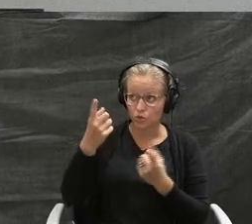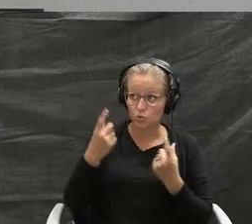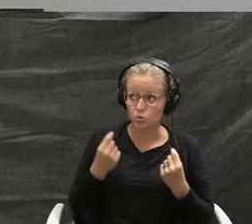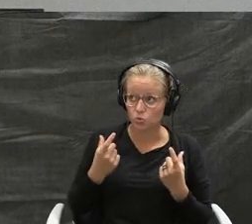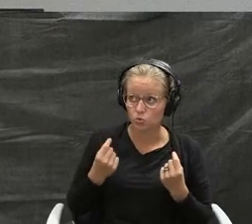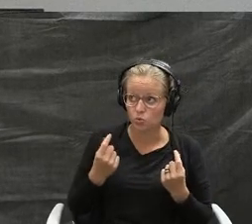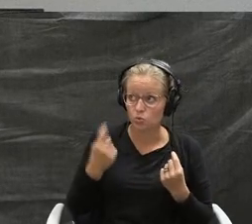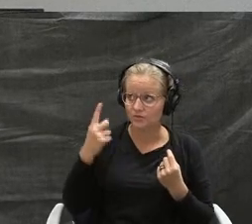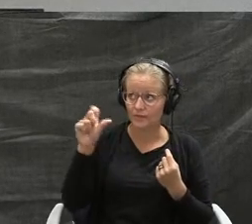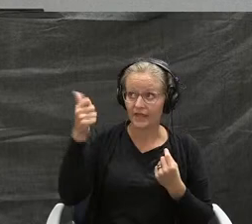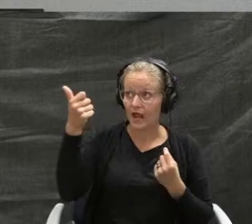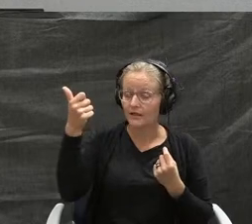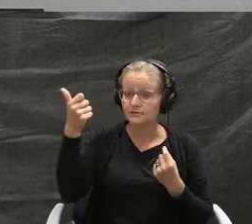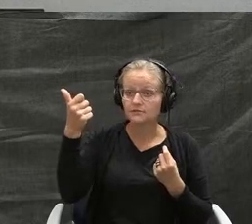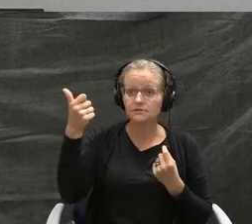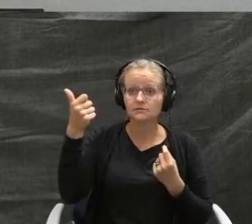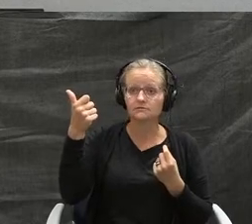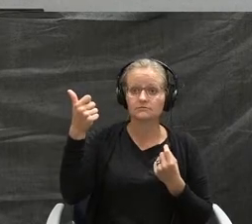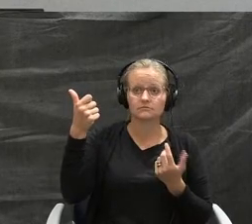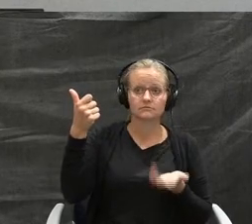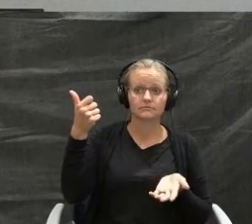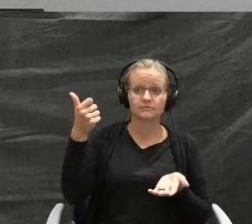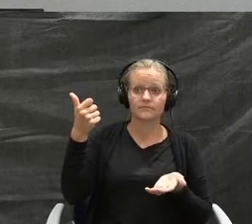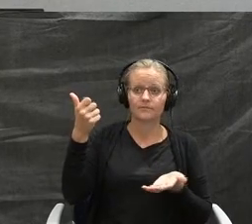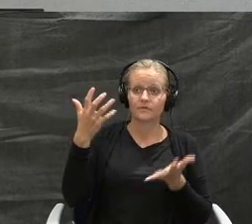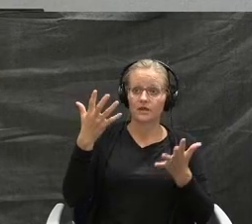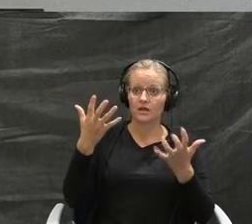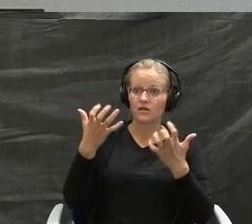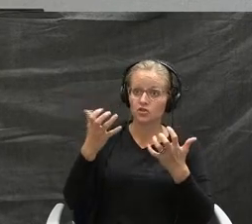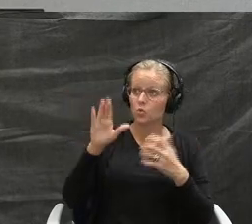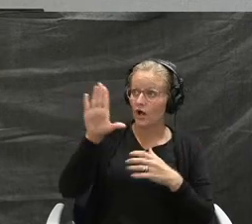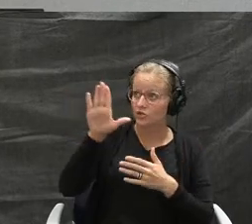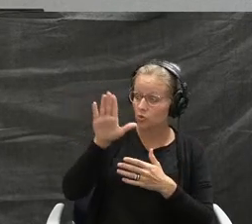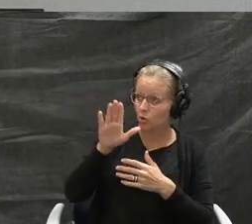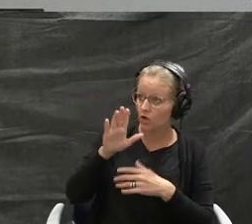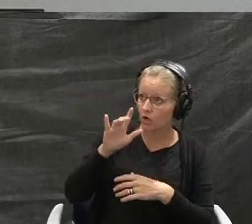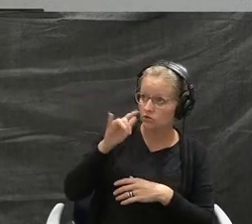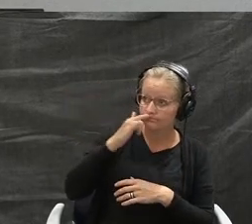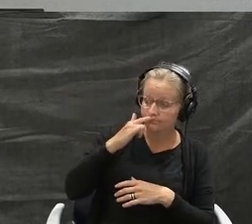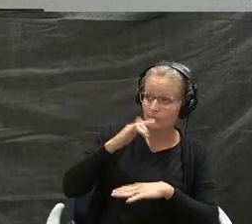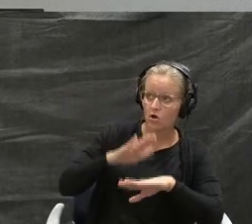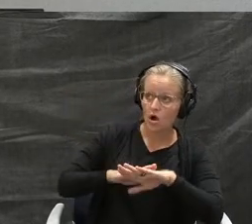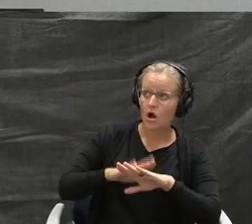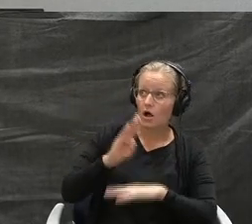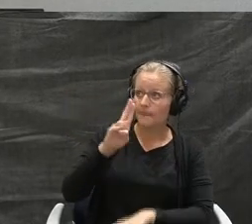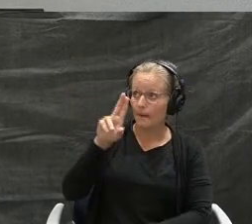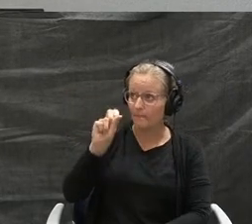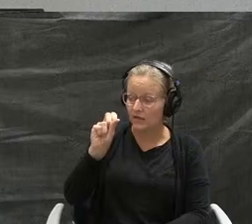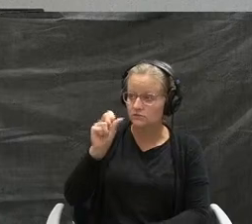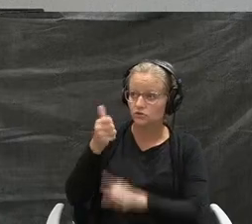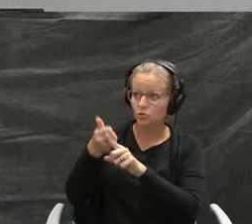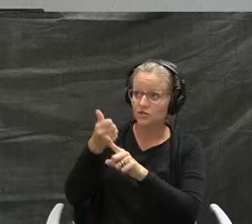Are you need your child to be on the bus or you can you drive the